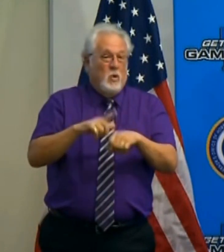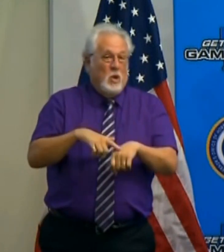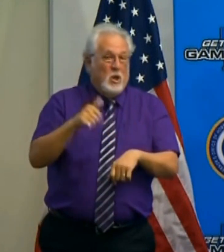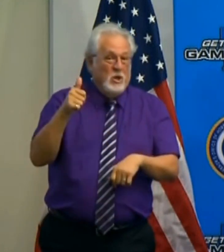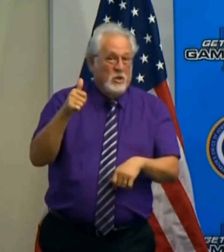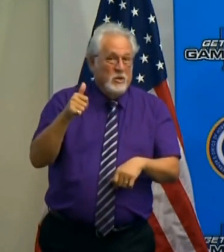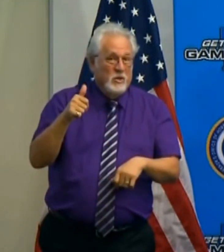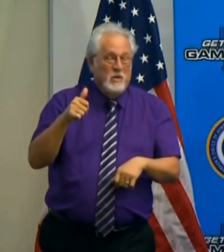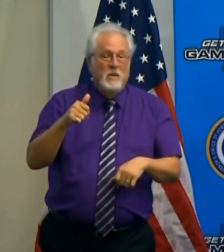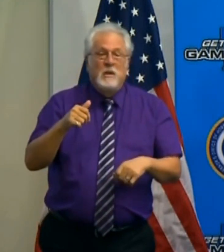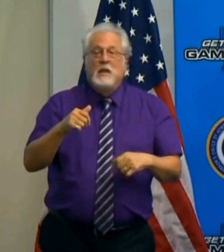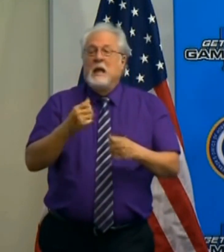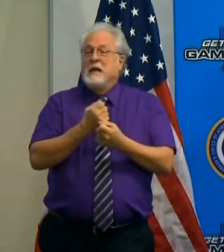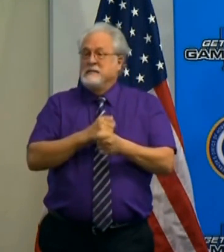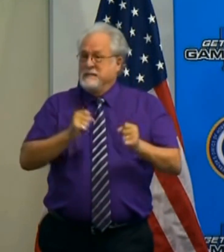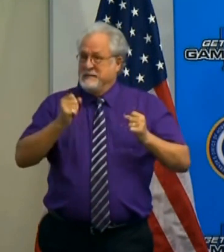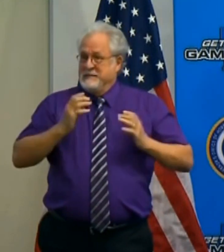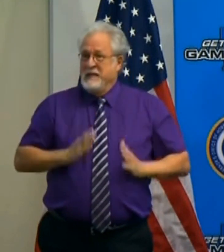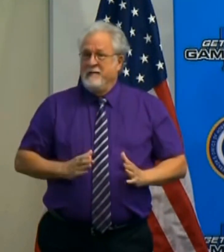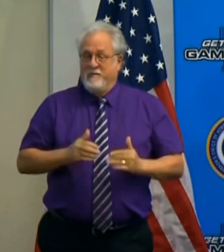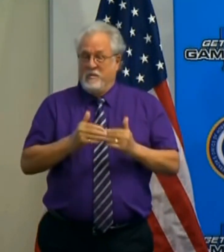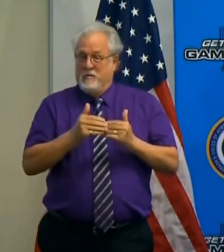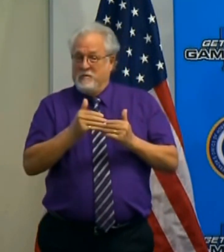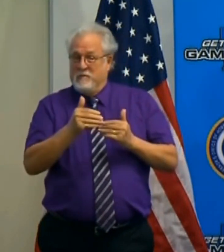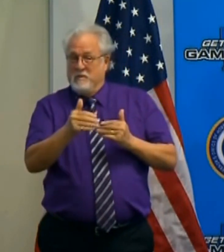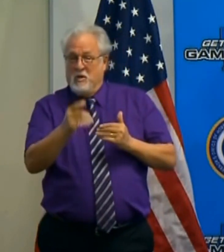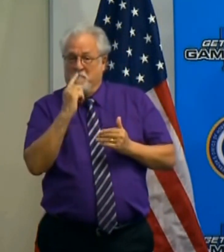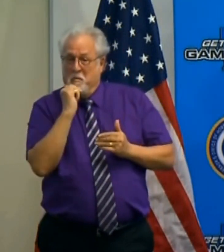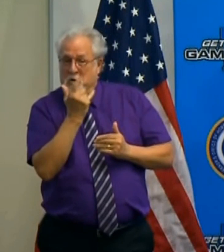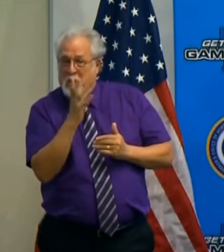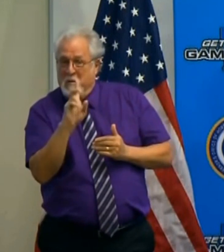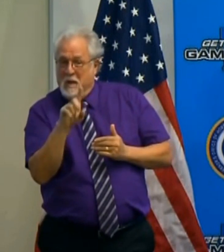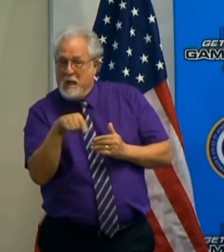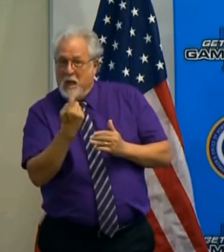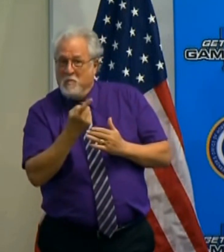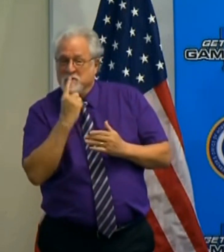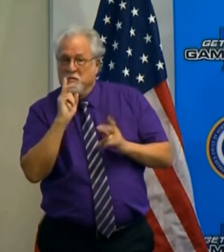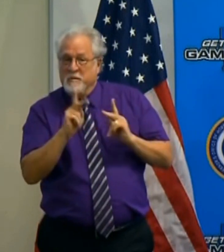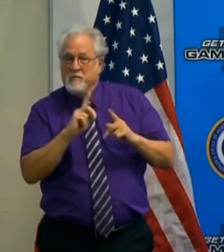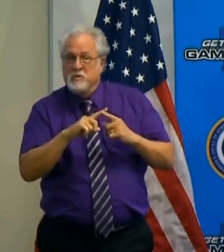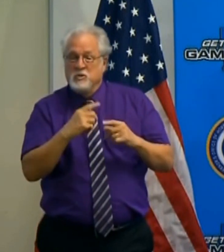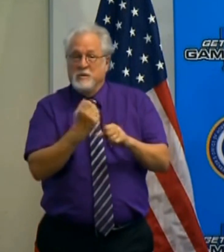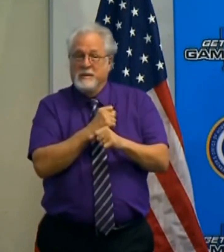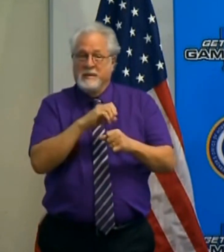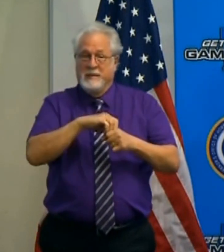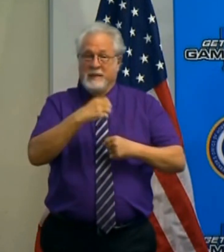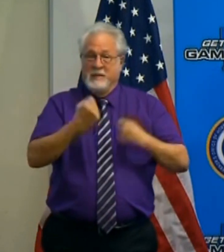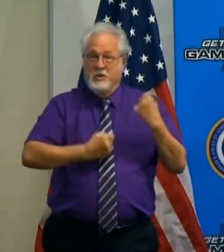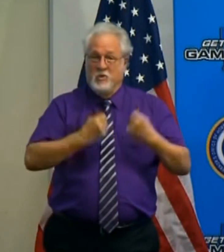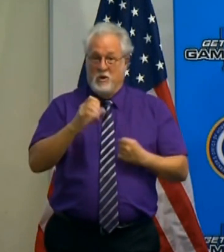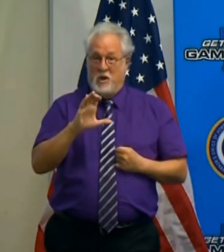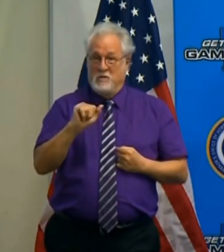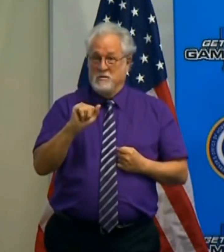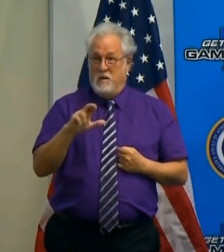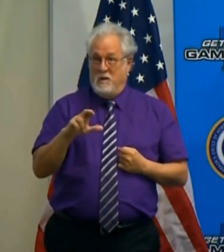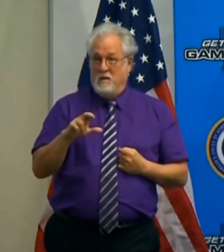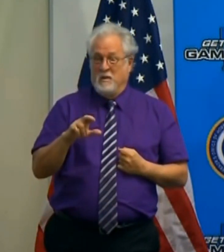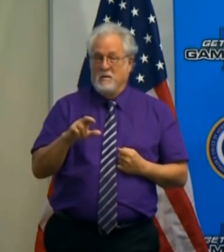we know it's it's safer beyond that for a couple of hours for individuals to get in their private automobiles uh and their own